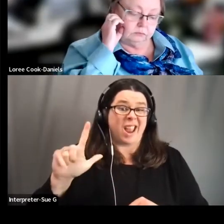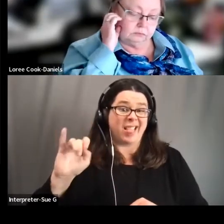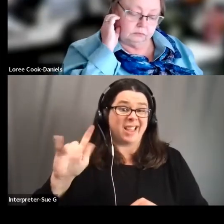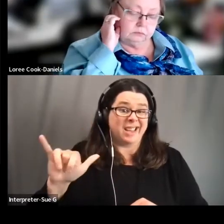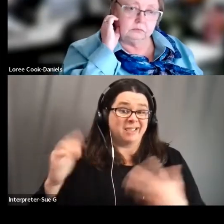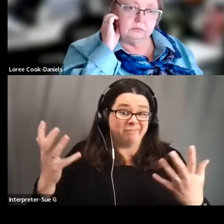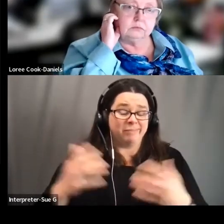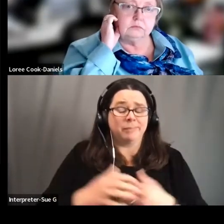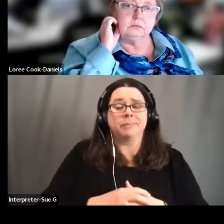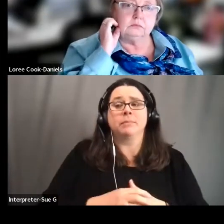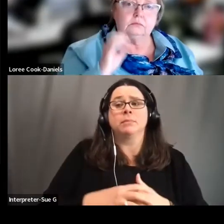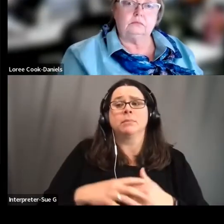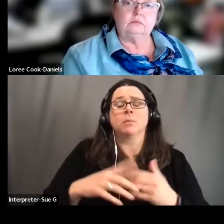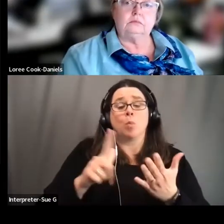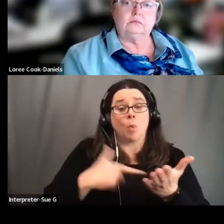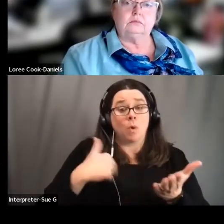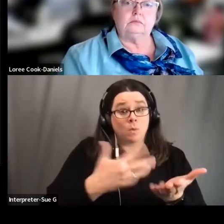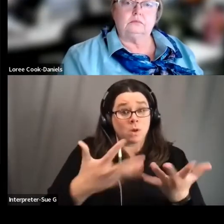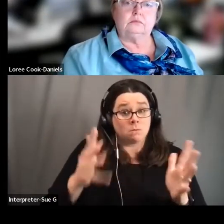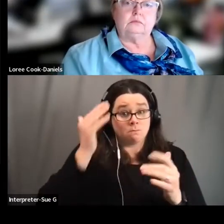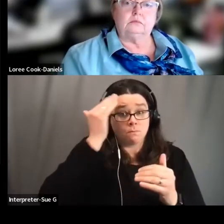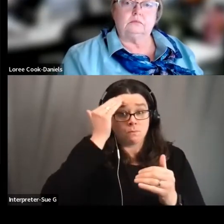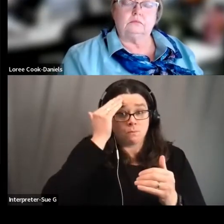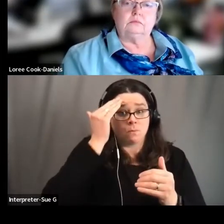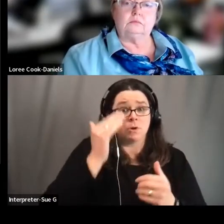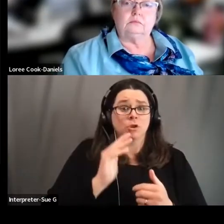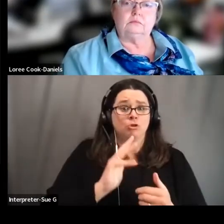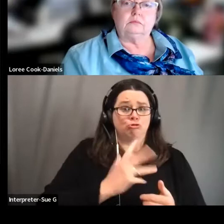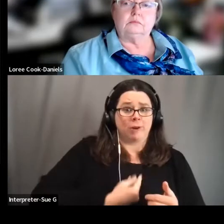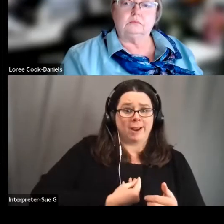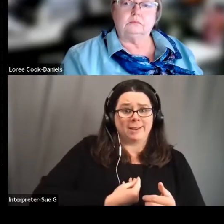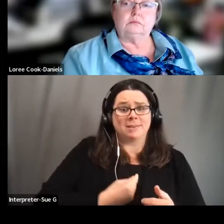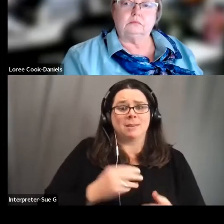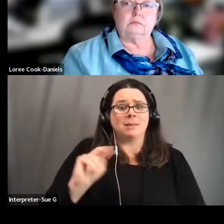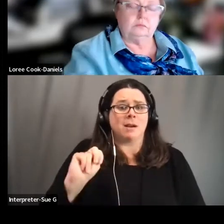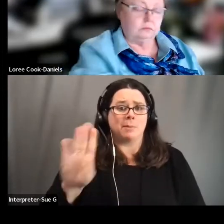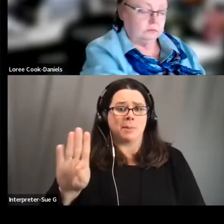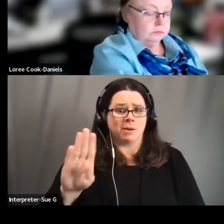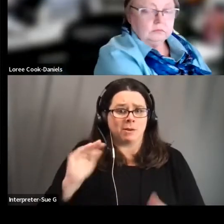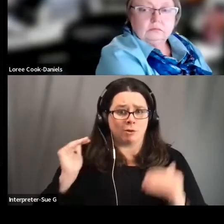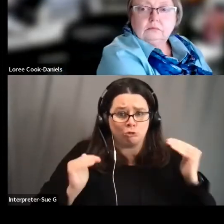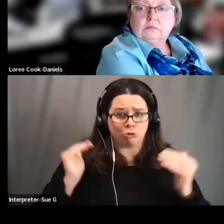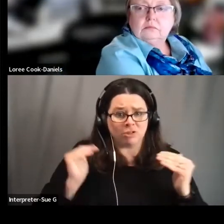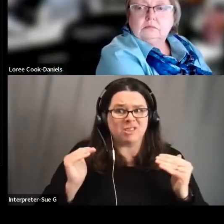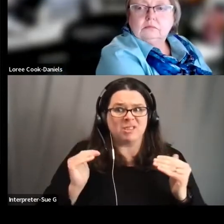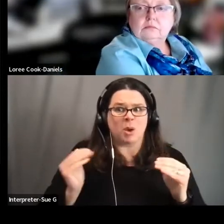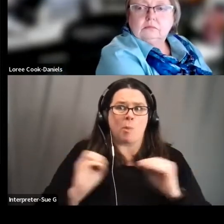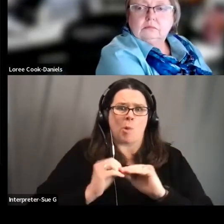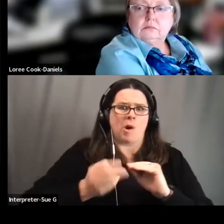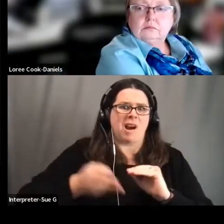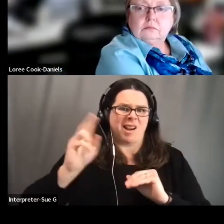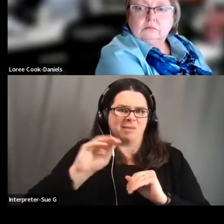What we know is that trans and nonbinary adults experience higher rates of multiple types of violence.